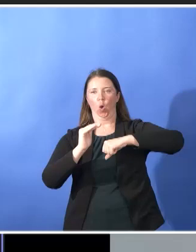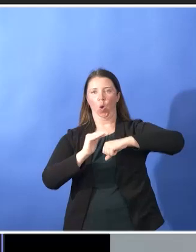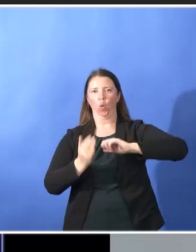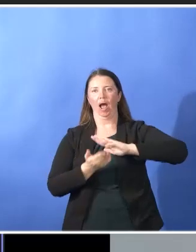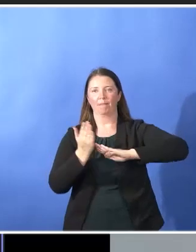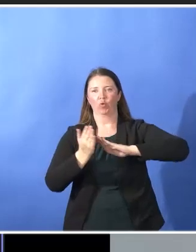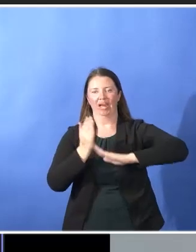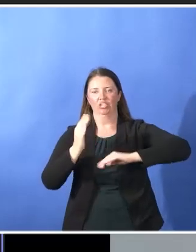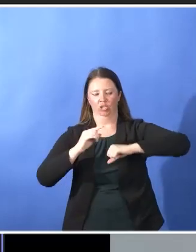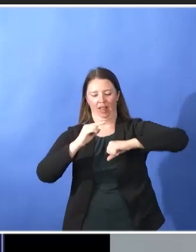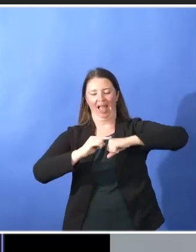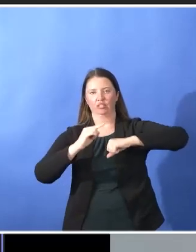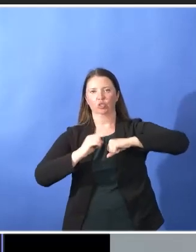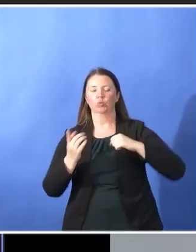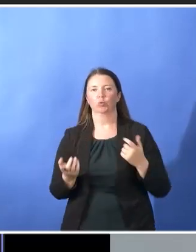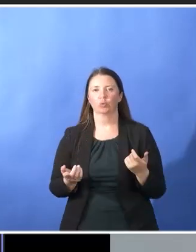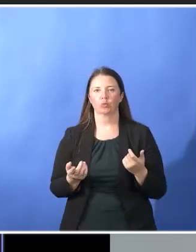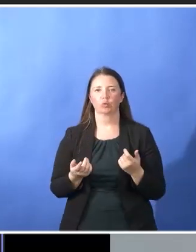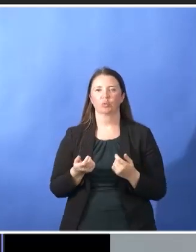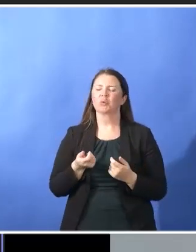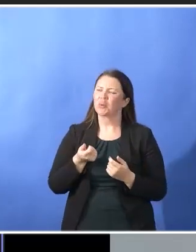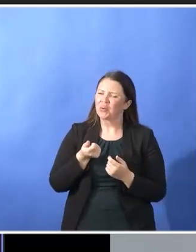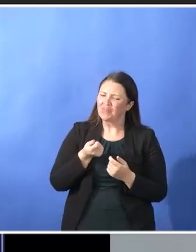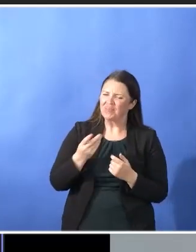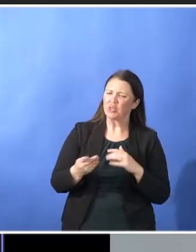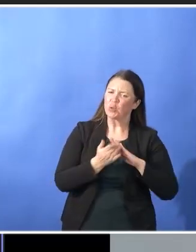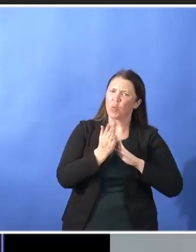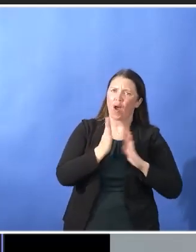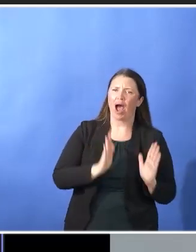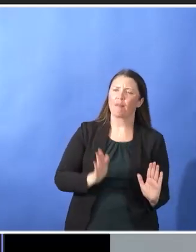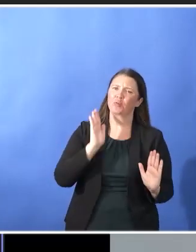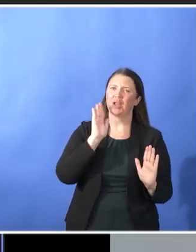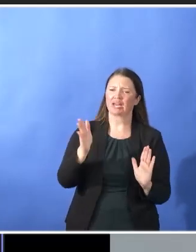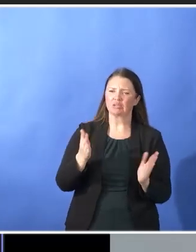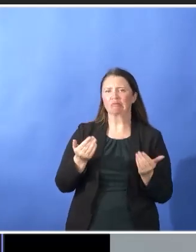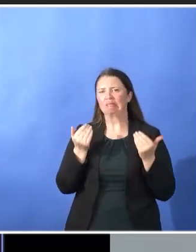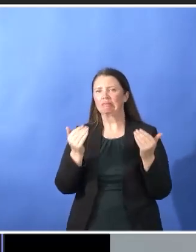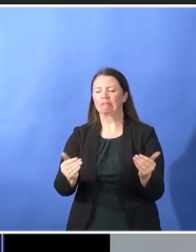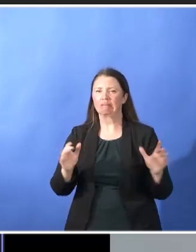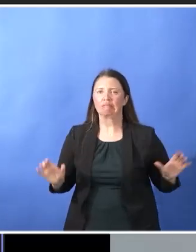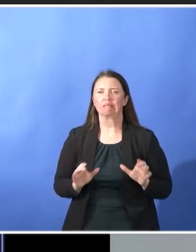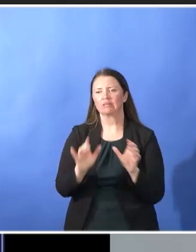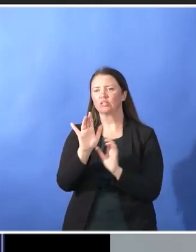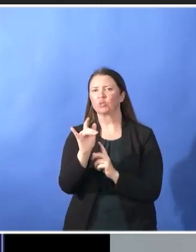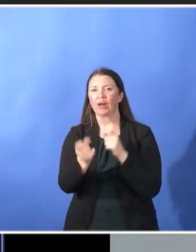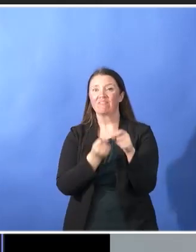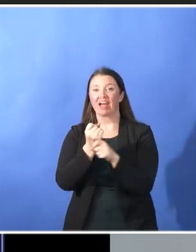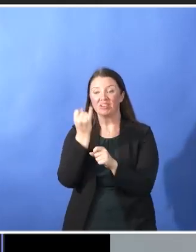THAT 25 YEARS IF THEY HAD TO SHOULDER THAT CAUSED ON THEIR OWN. WITH THIS ORDER WE TAKE THAT